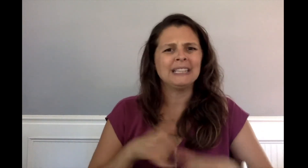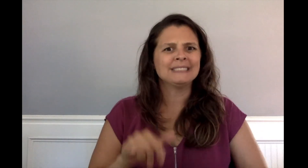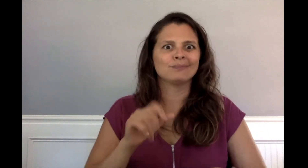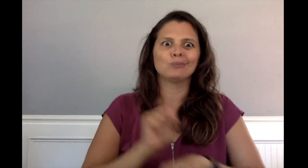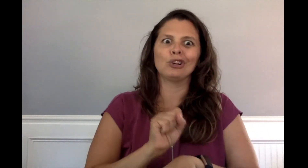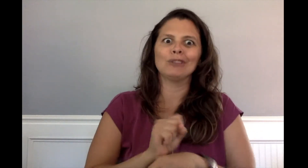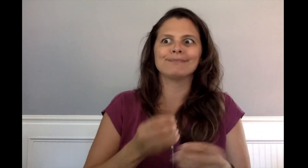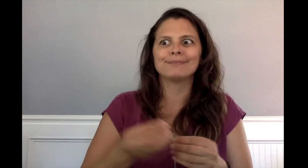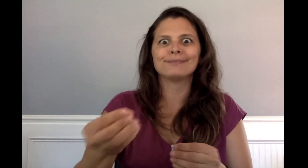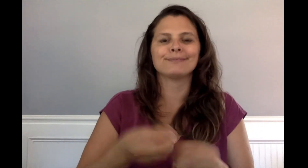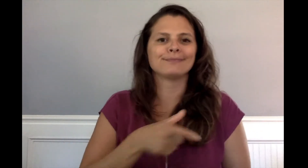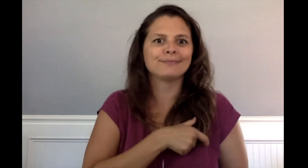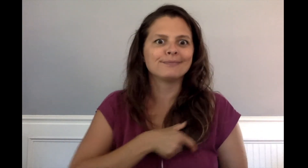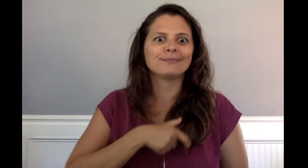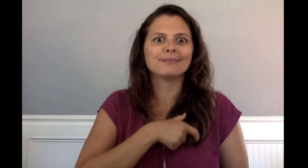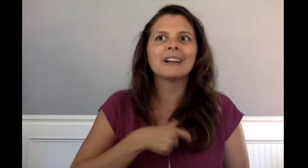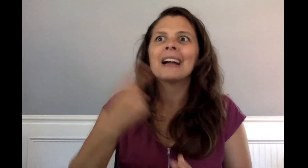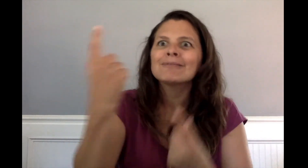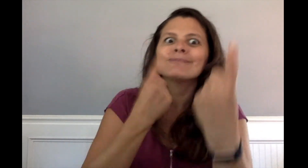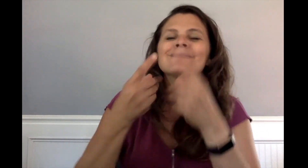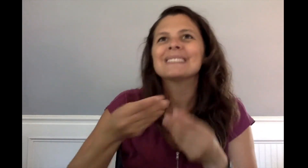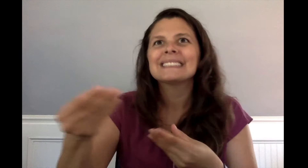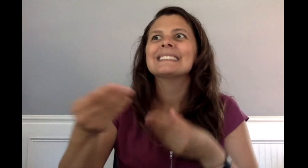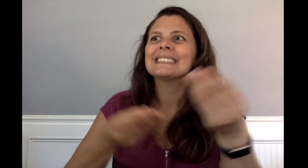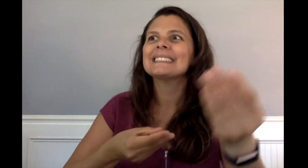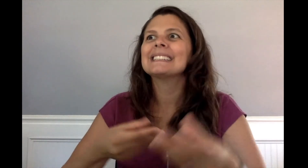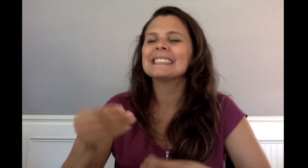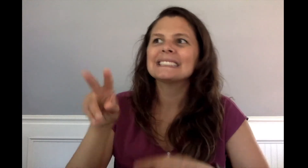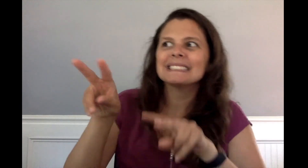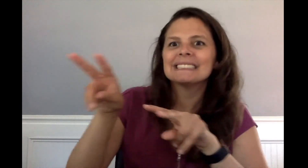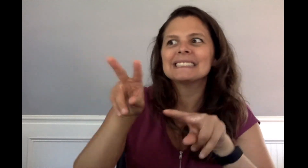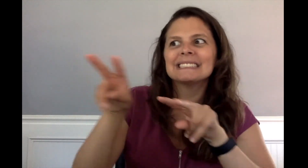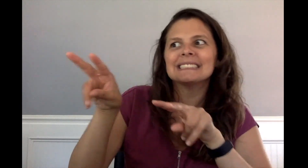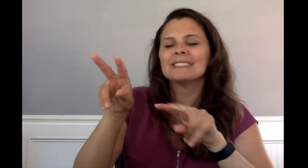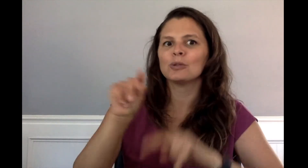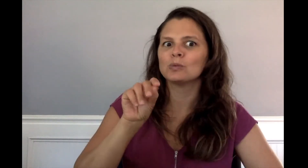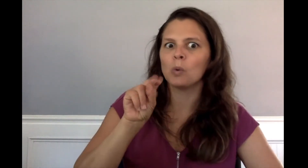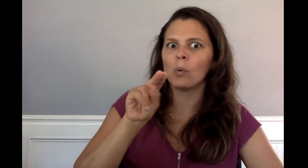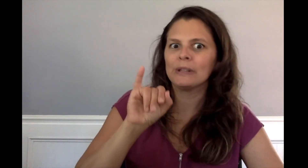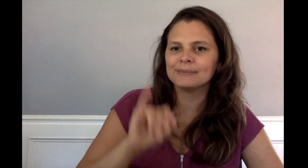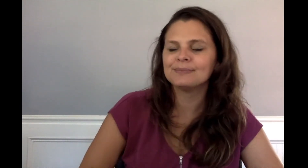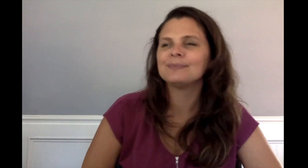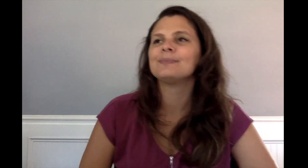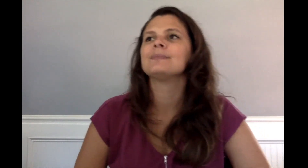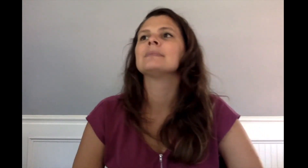hall as they continued to hand out name tags.